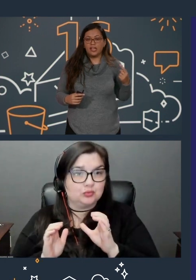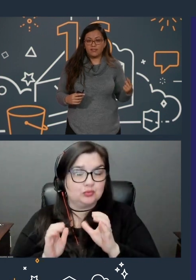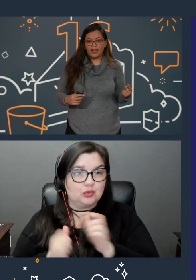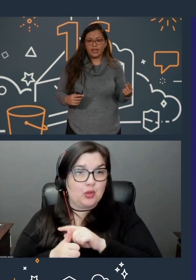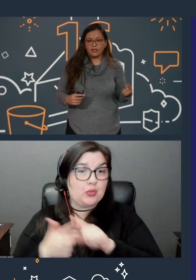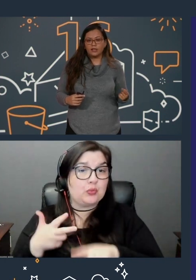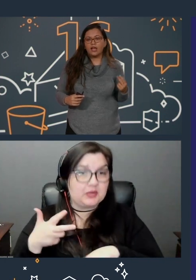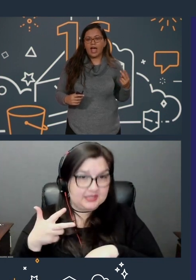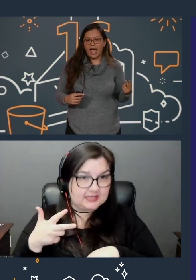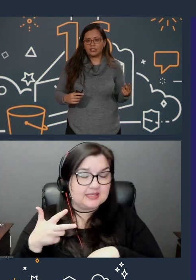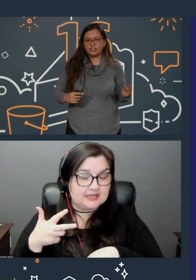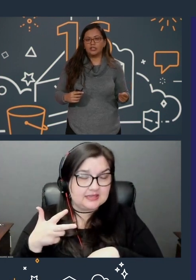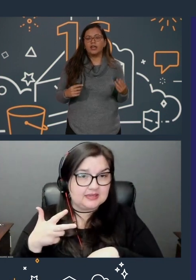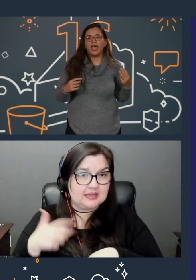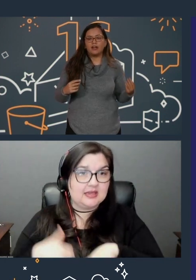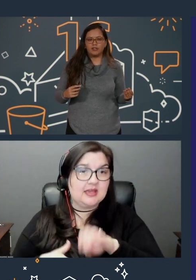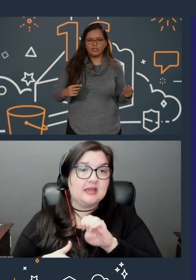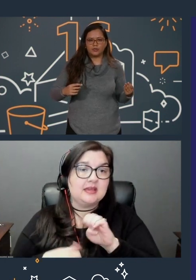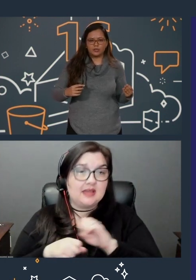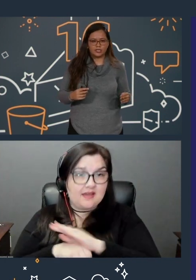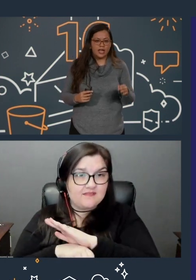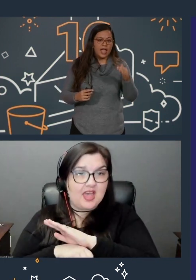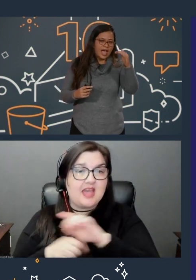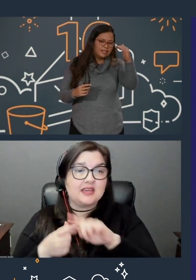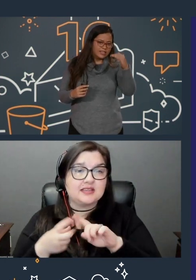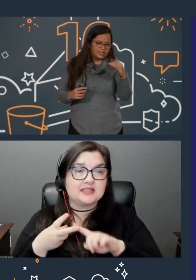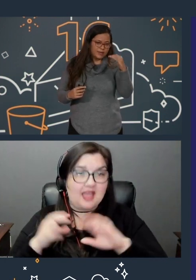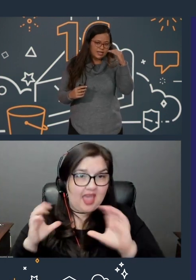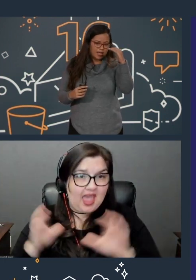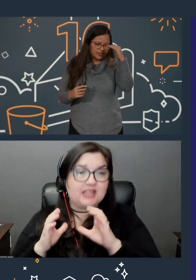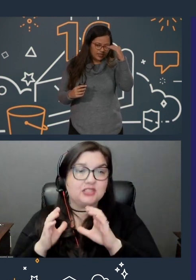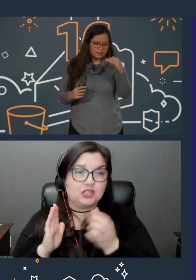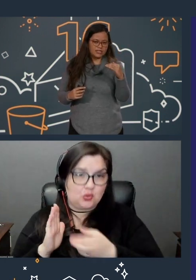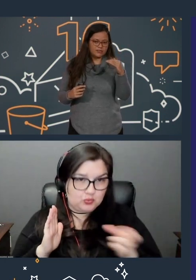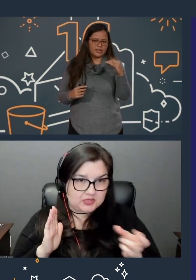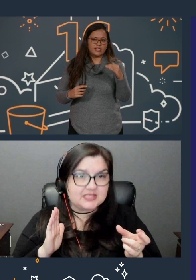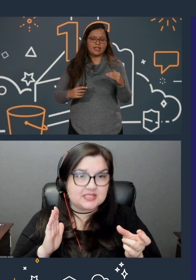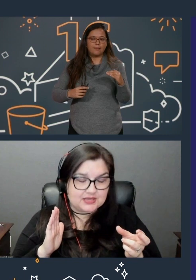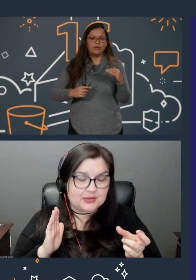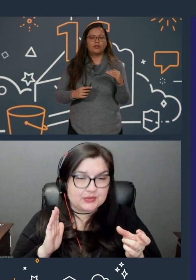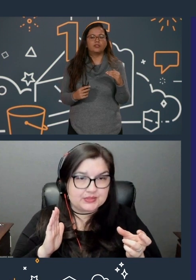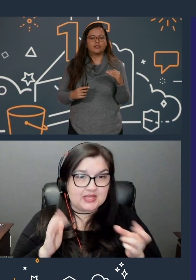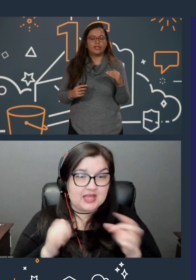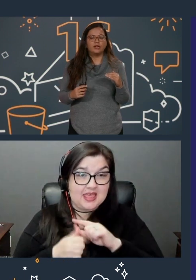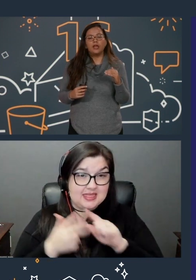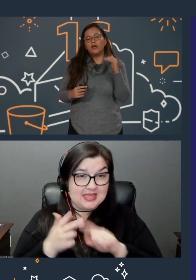effect, action, and resource. And in this specific example on the screen,